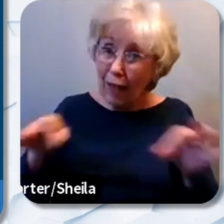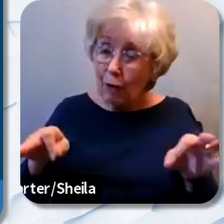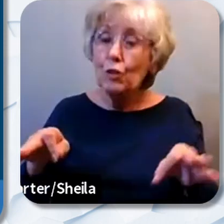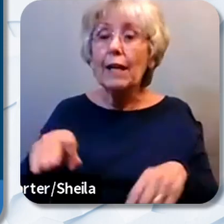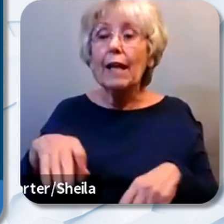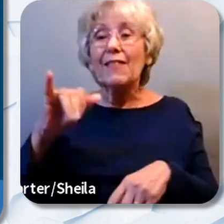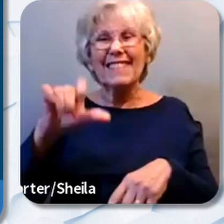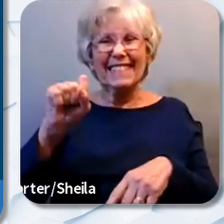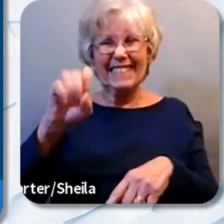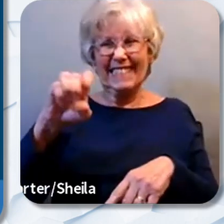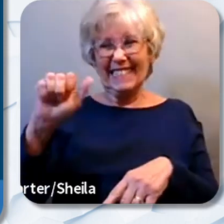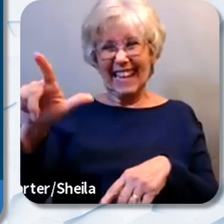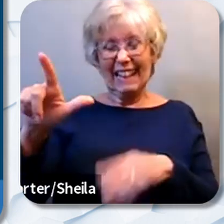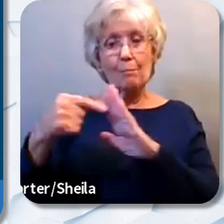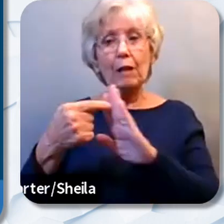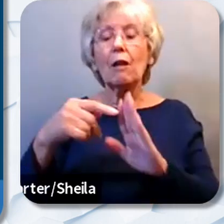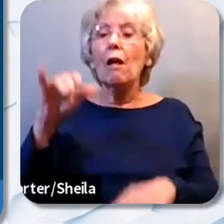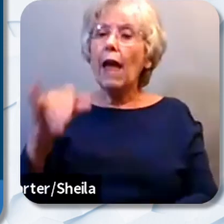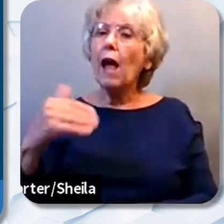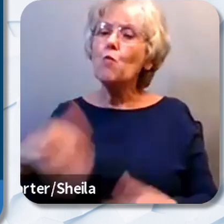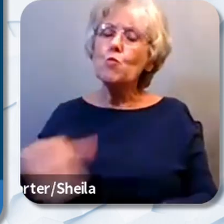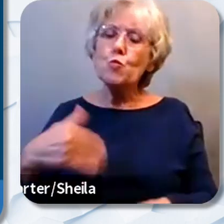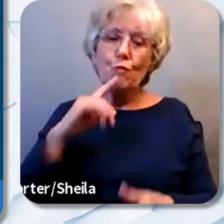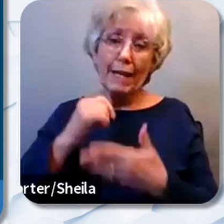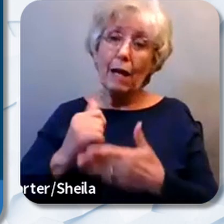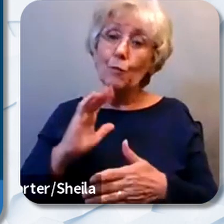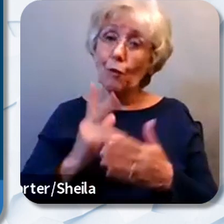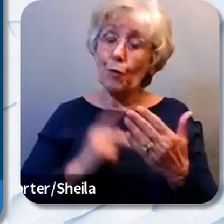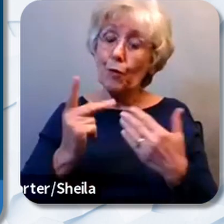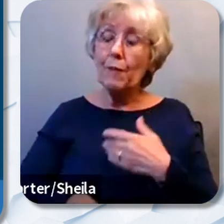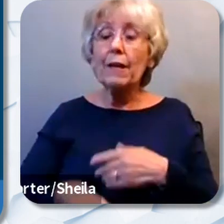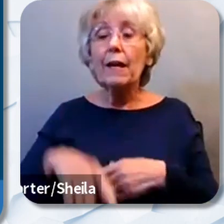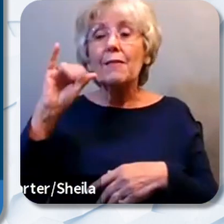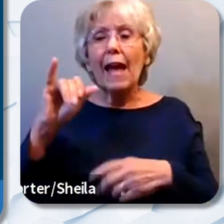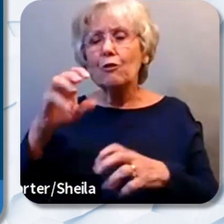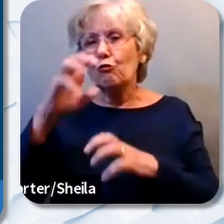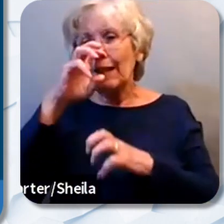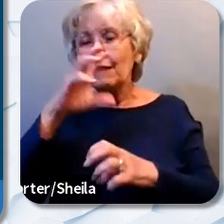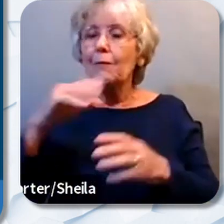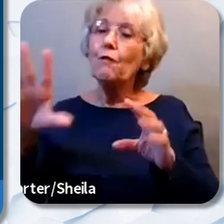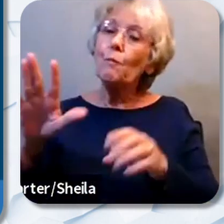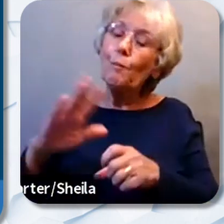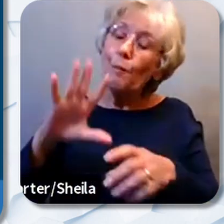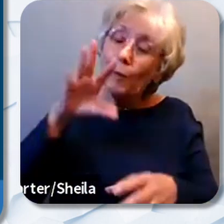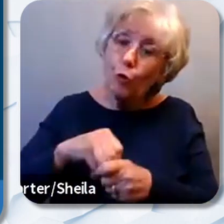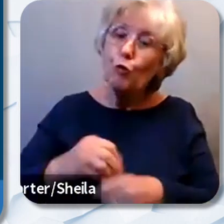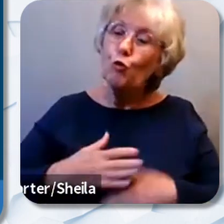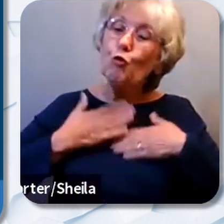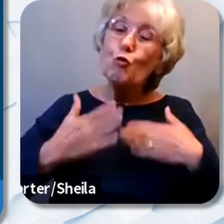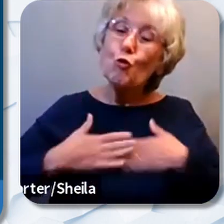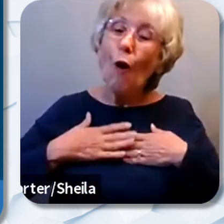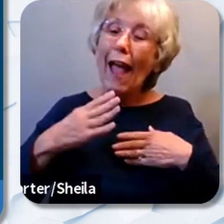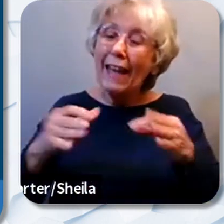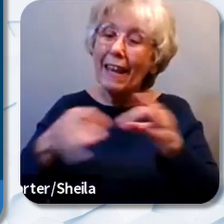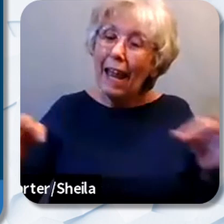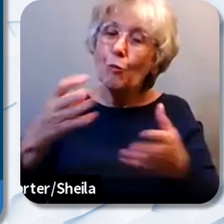been phenomenal in our program it. it's rigorous joyful and language rich learning and we found